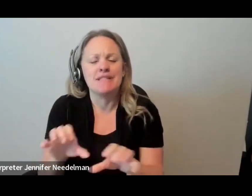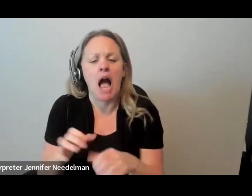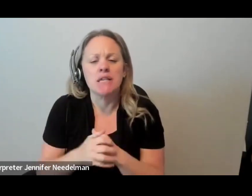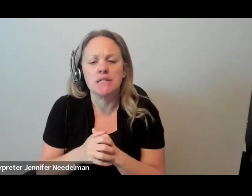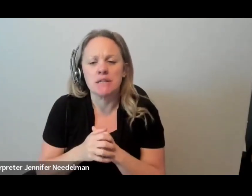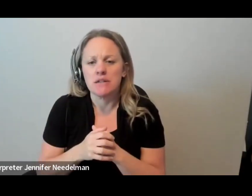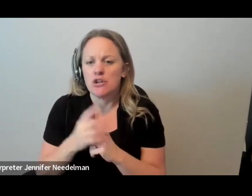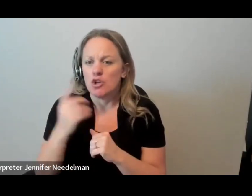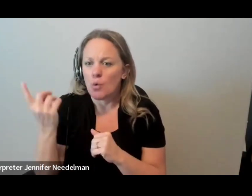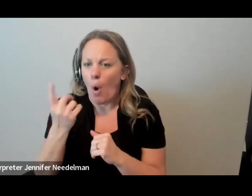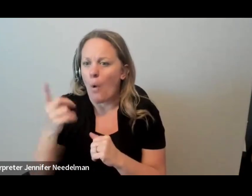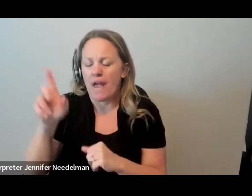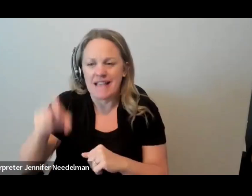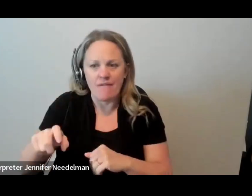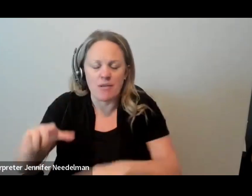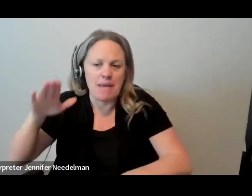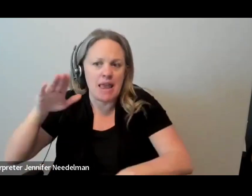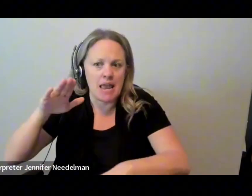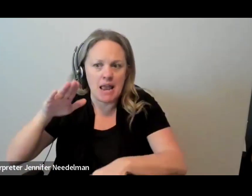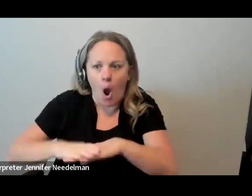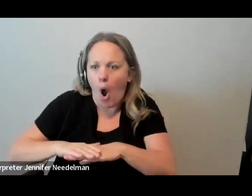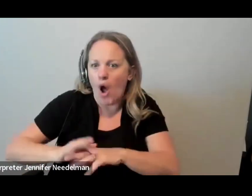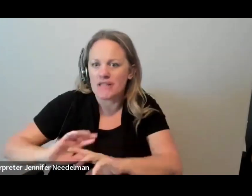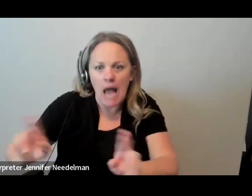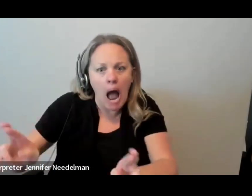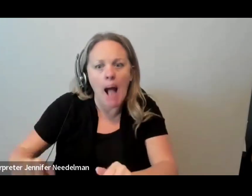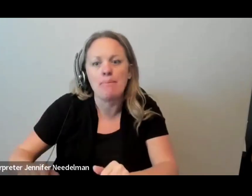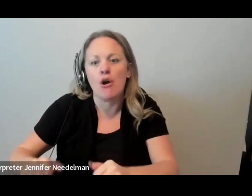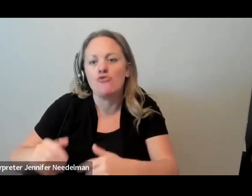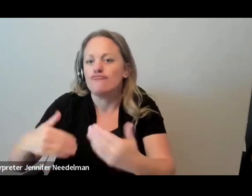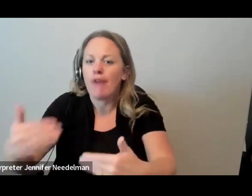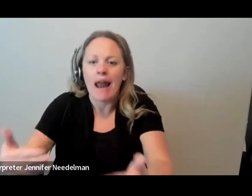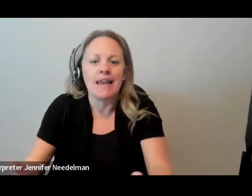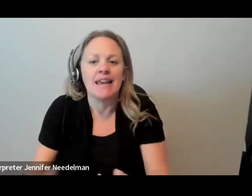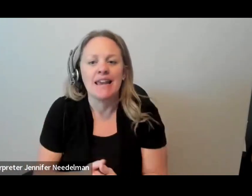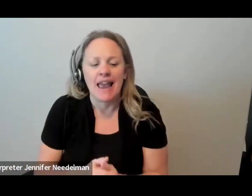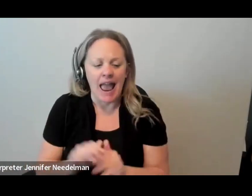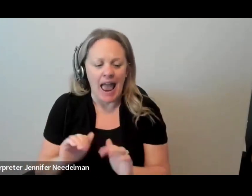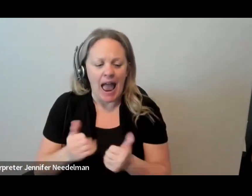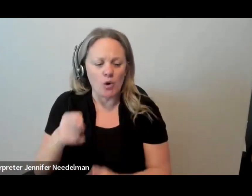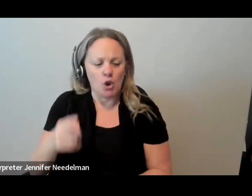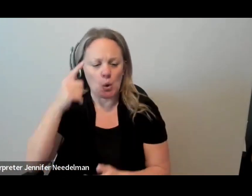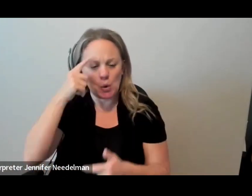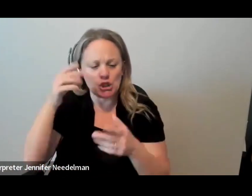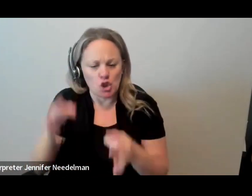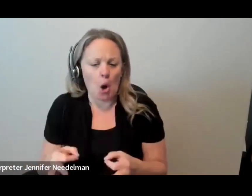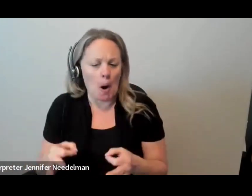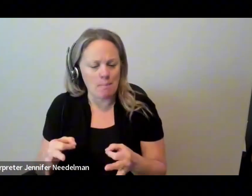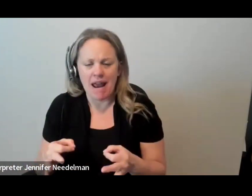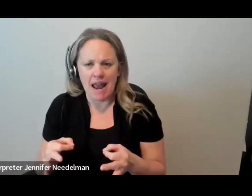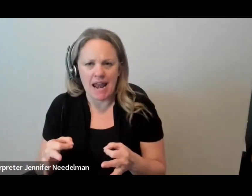relevant on top of these things. How do you determine what day, what goes?